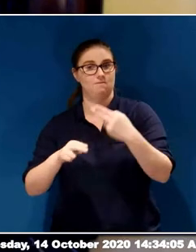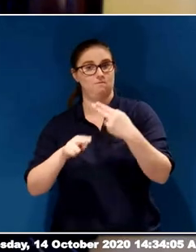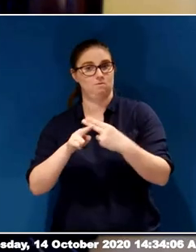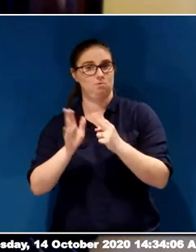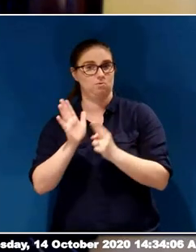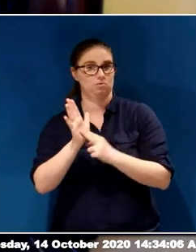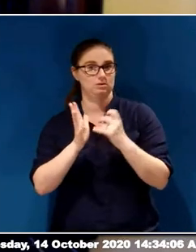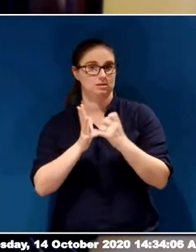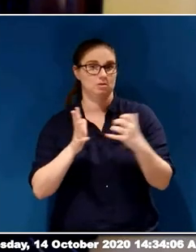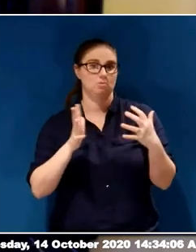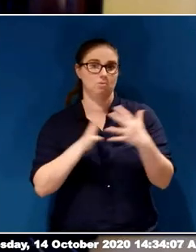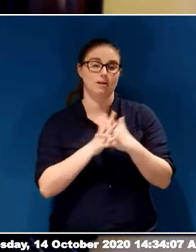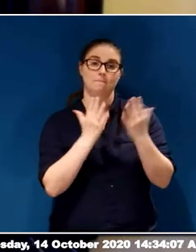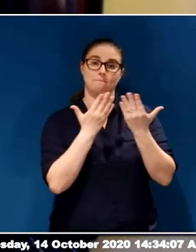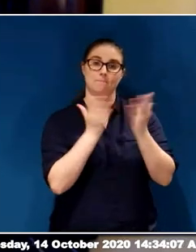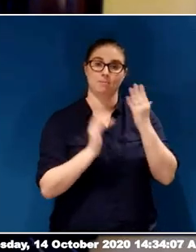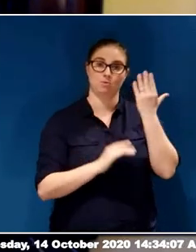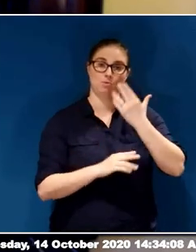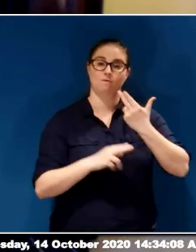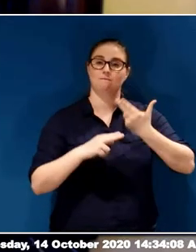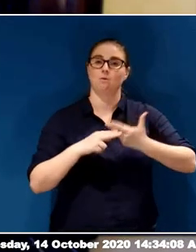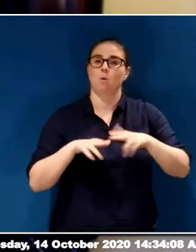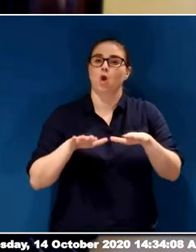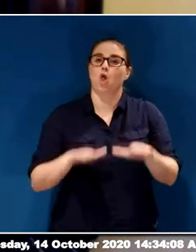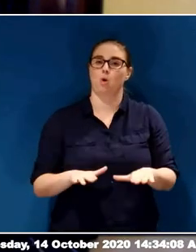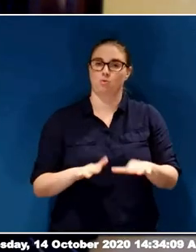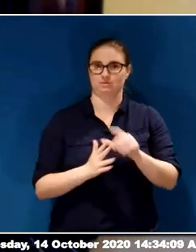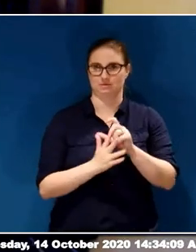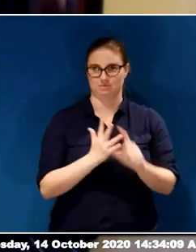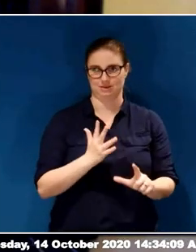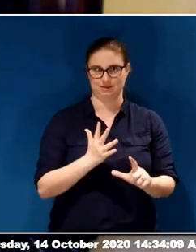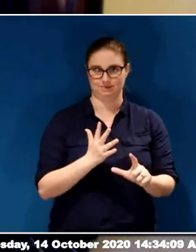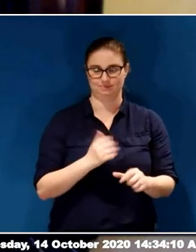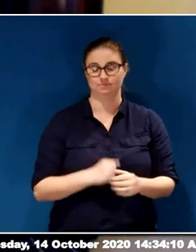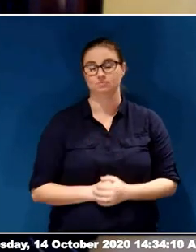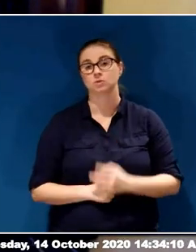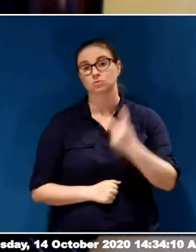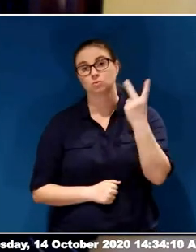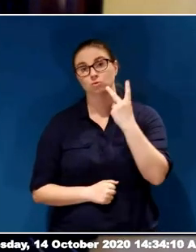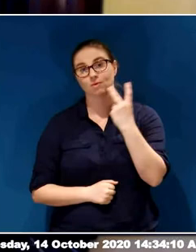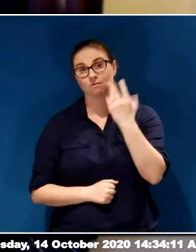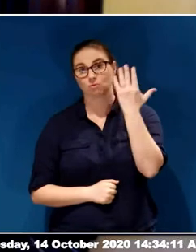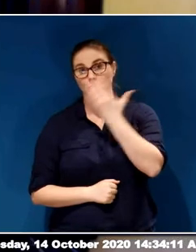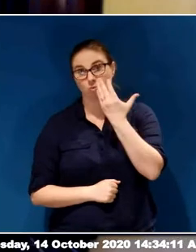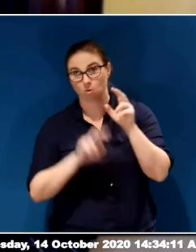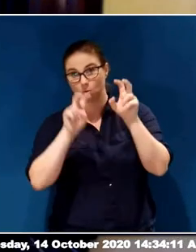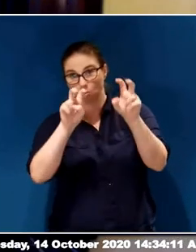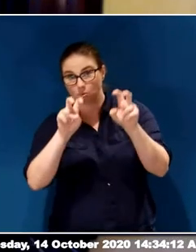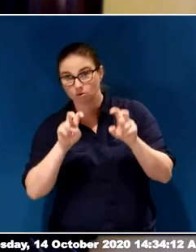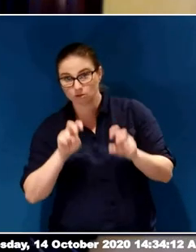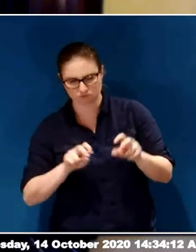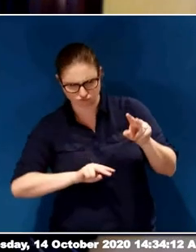12 schools were audited, and within that sample of 12 schools, they found